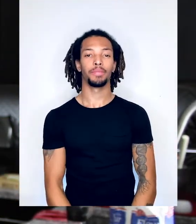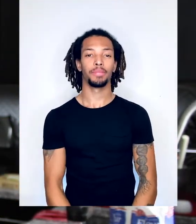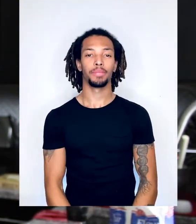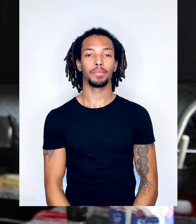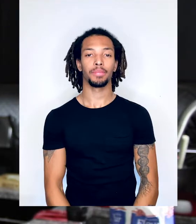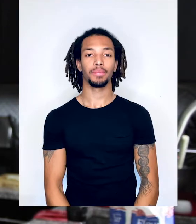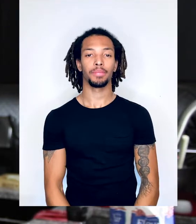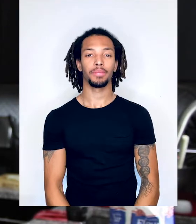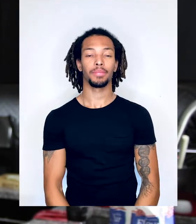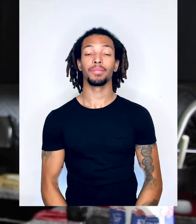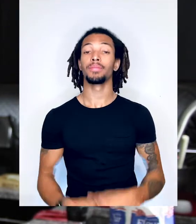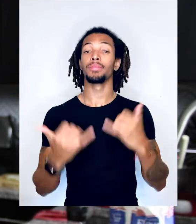...and we roll again.